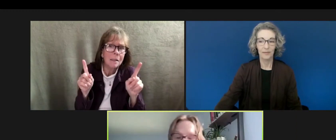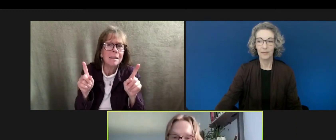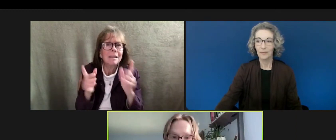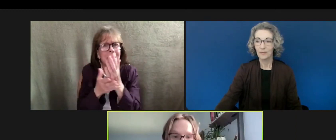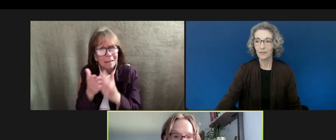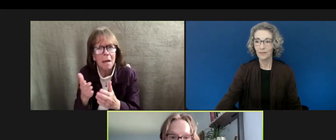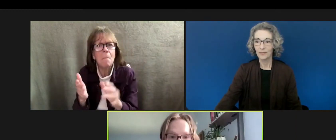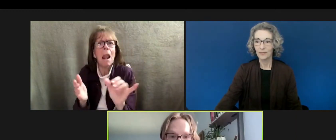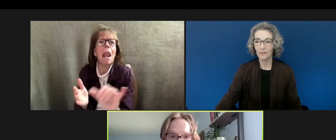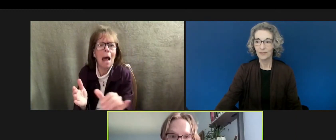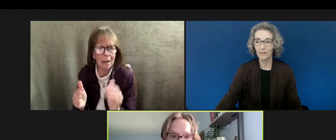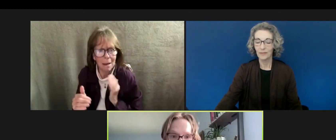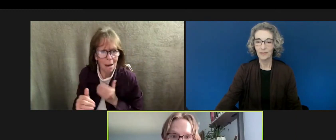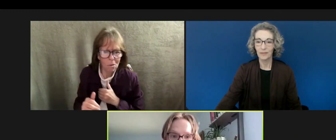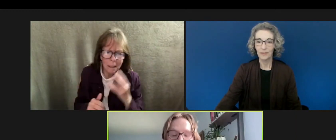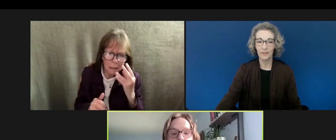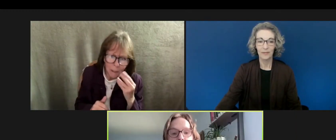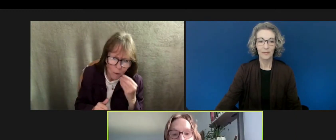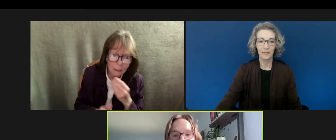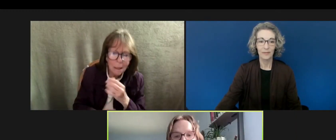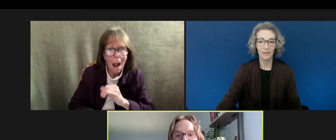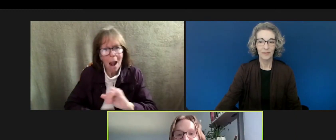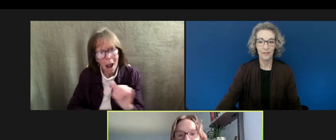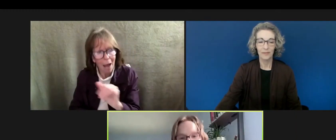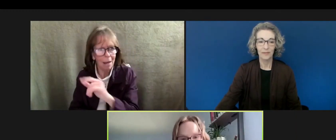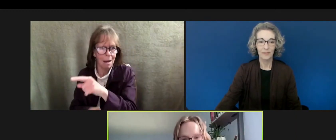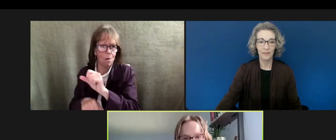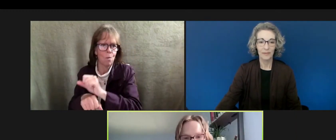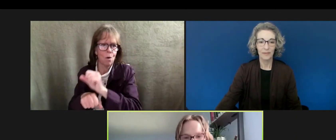colleagues' experiences, but we're playing characters.